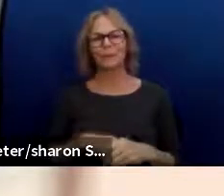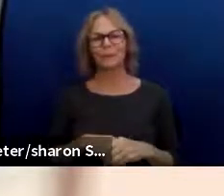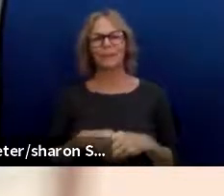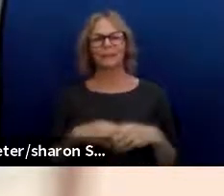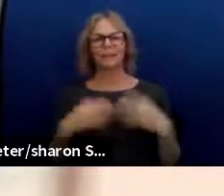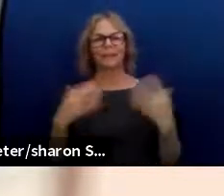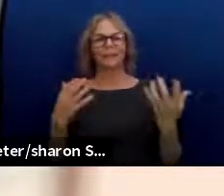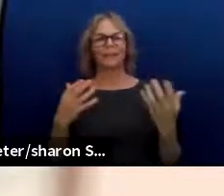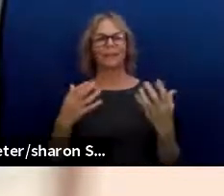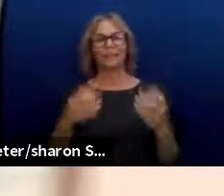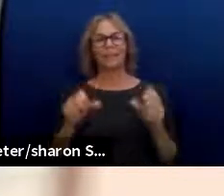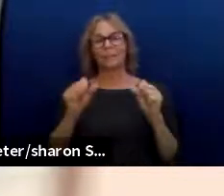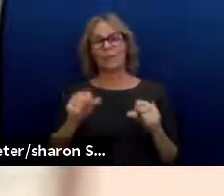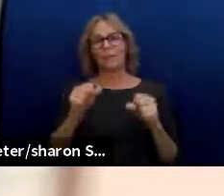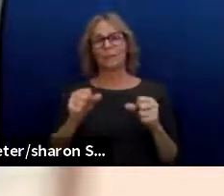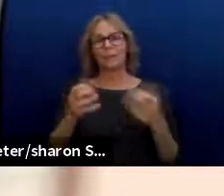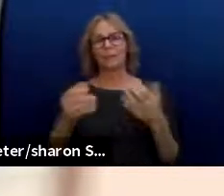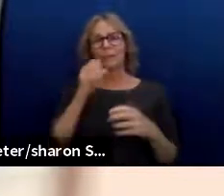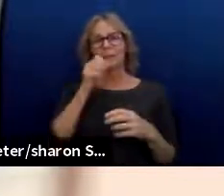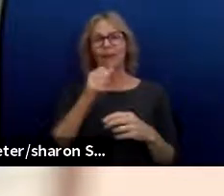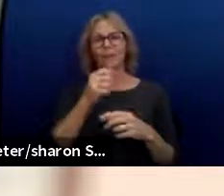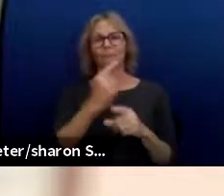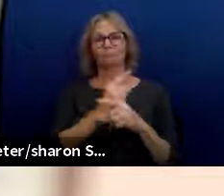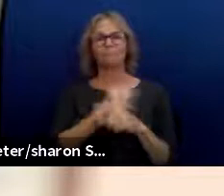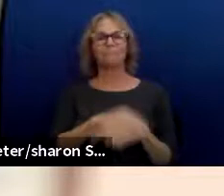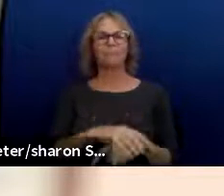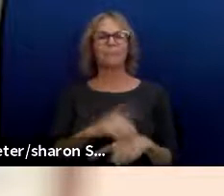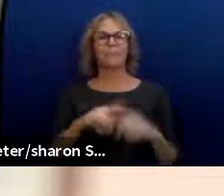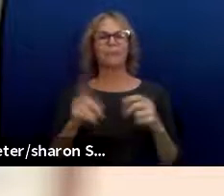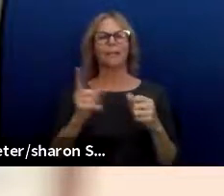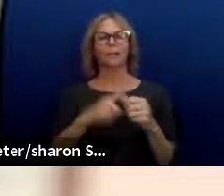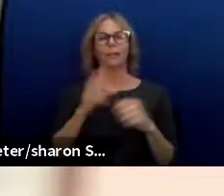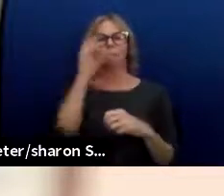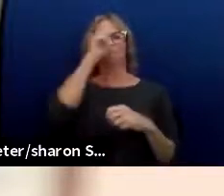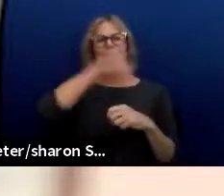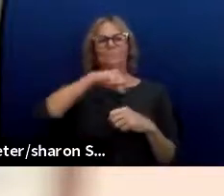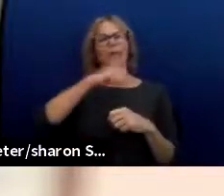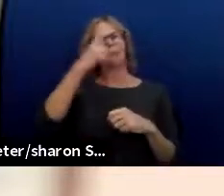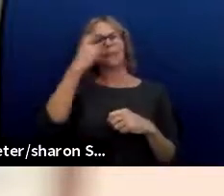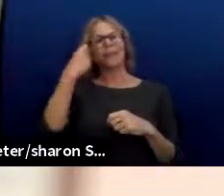actually a chance that that might not be the case. But that is our first assumption, because we've been trained to believe that